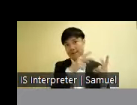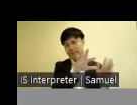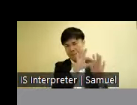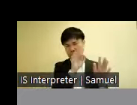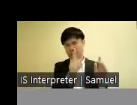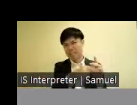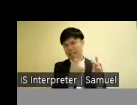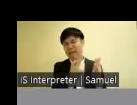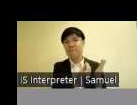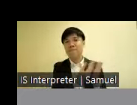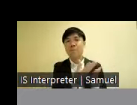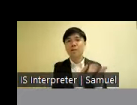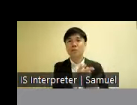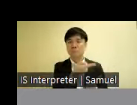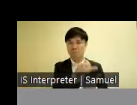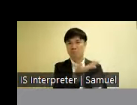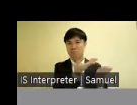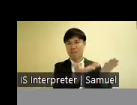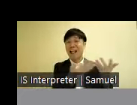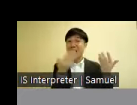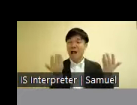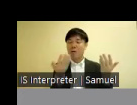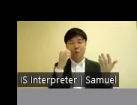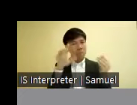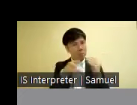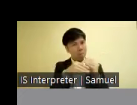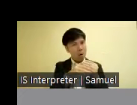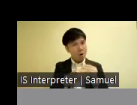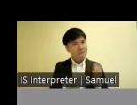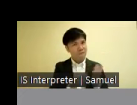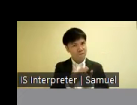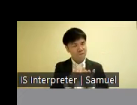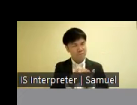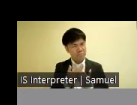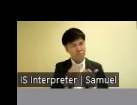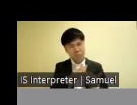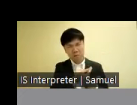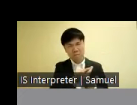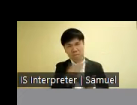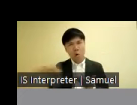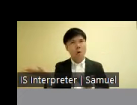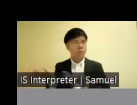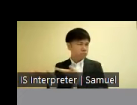on content developed, and give us, as well, access to that context, okay?